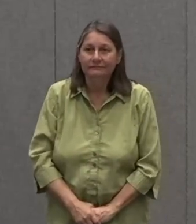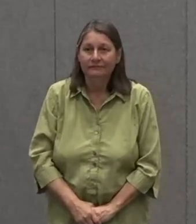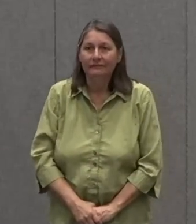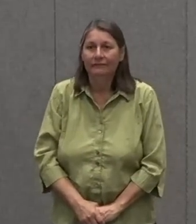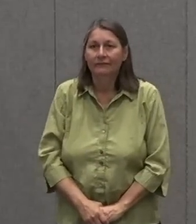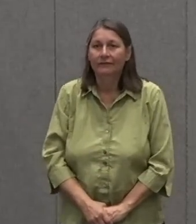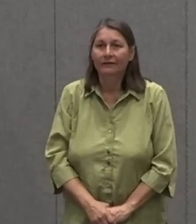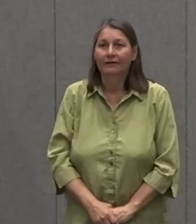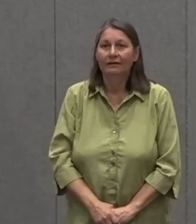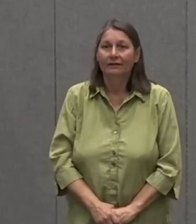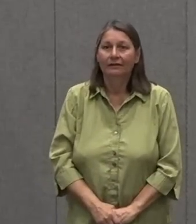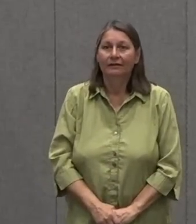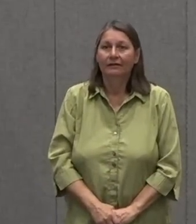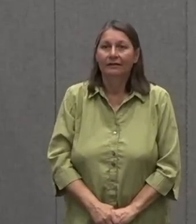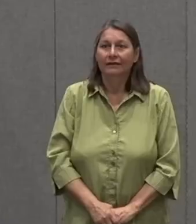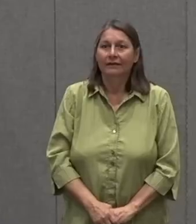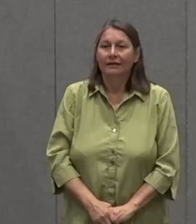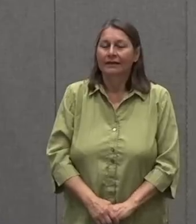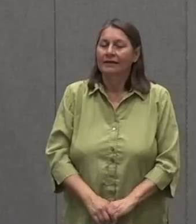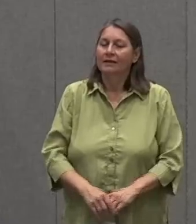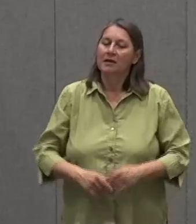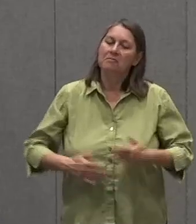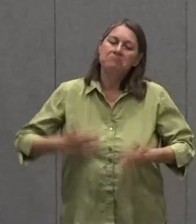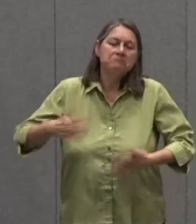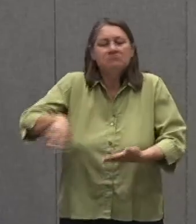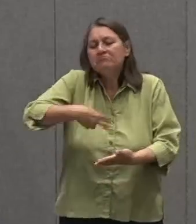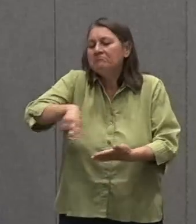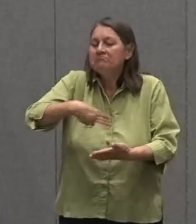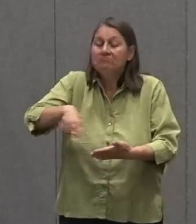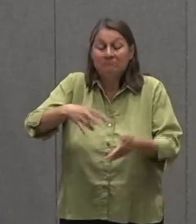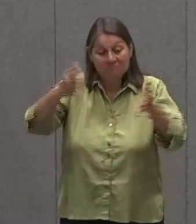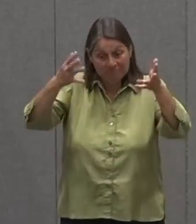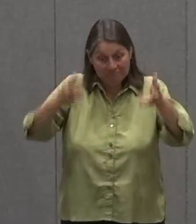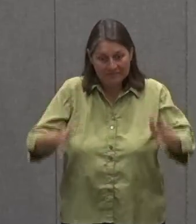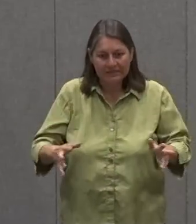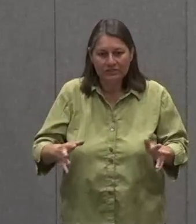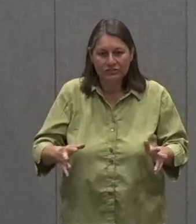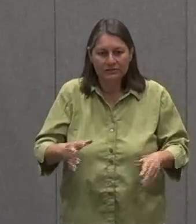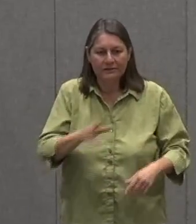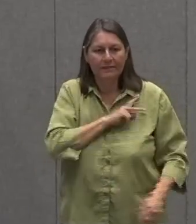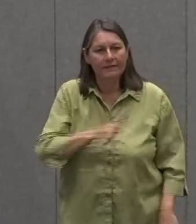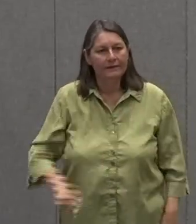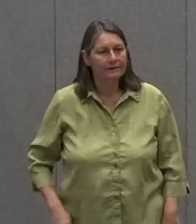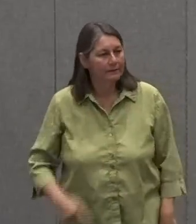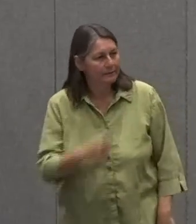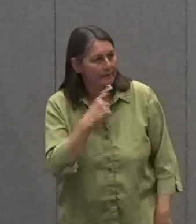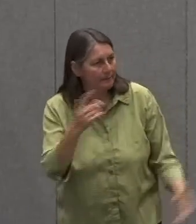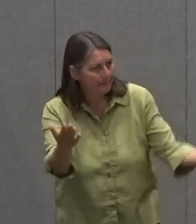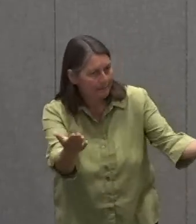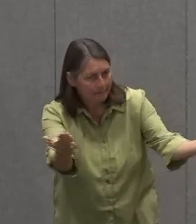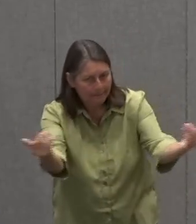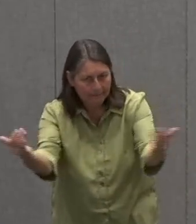All at last, the king told them to make a huge circle. Stepping into its center,